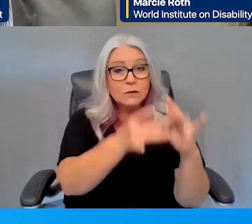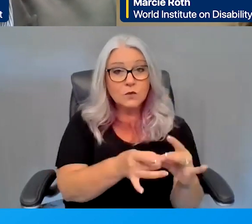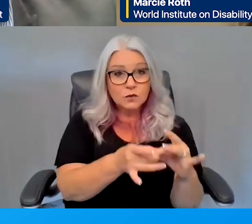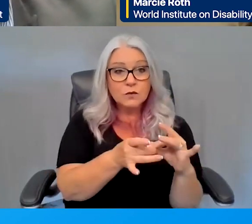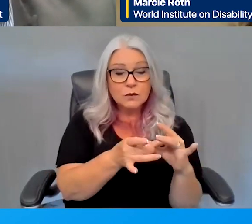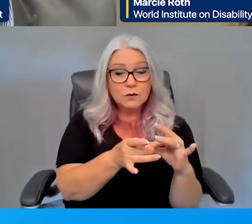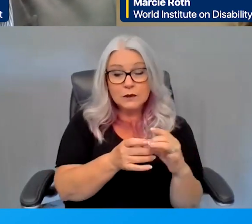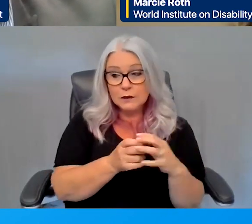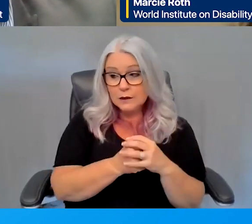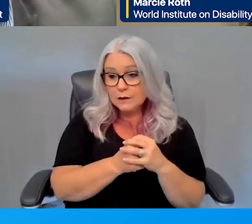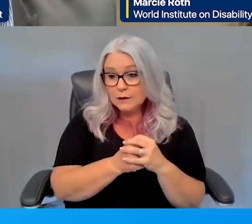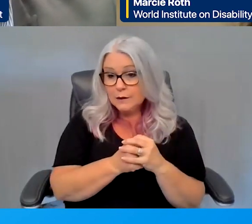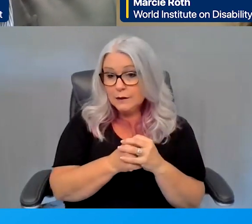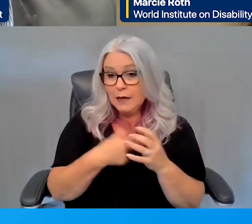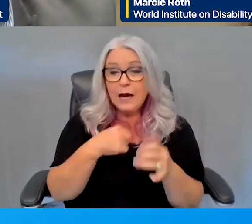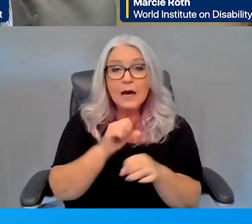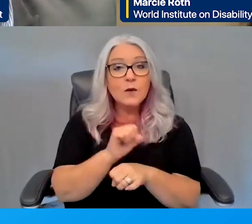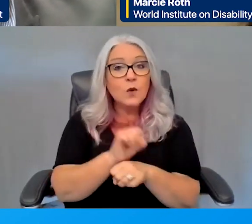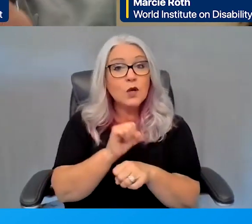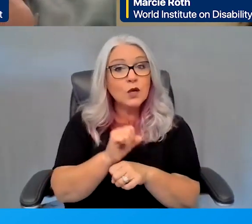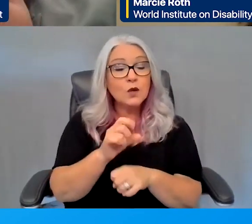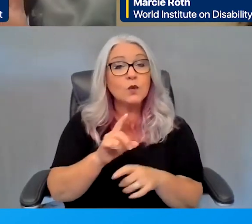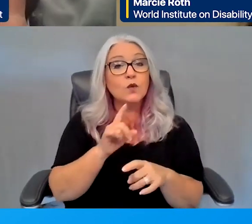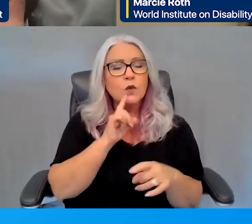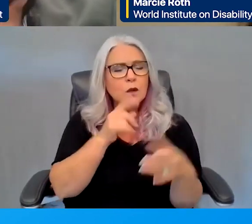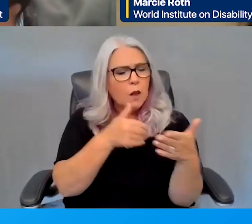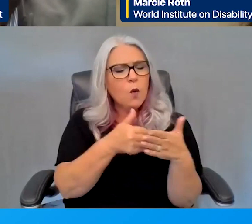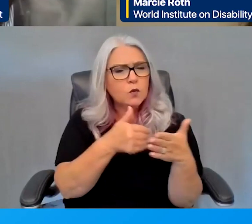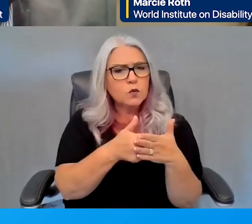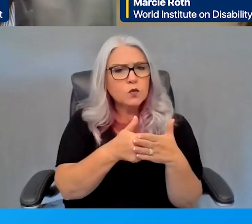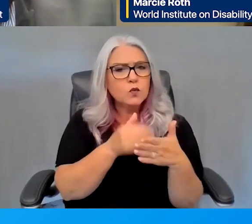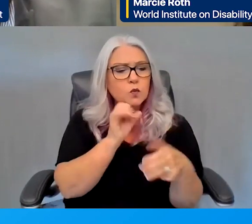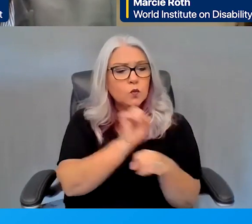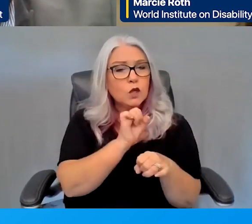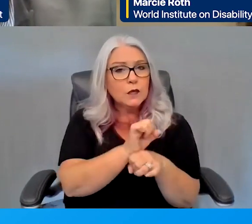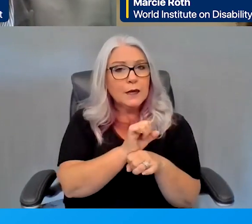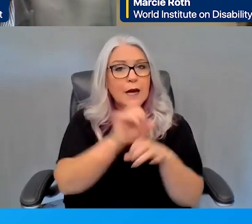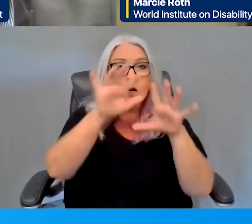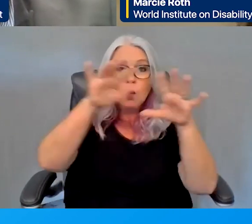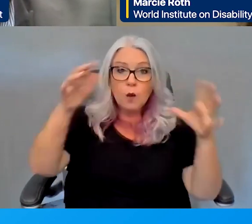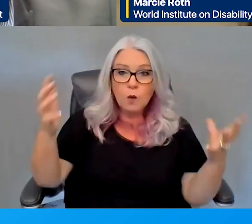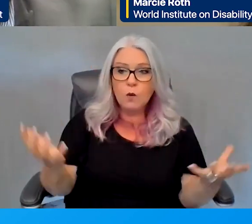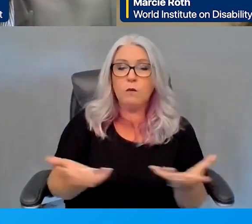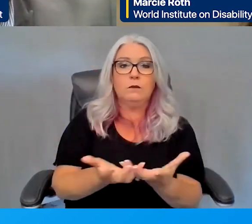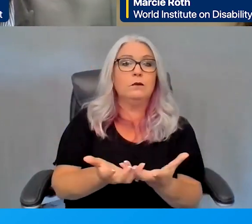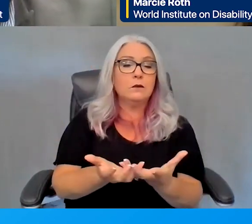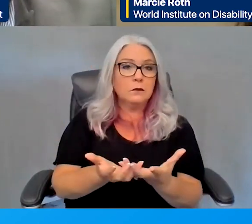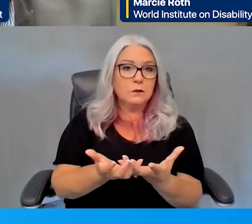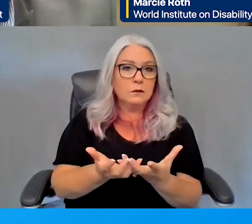know, I work very closely on a global scale with the private